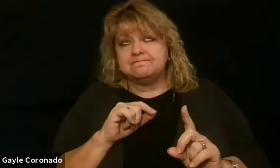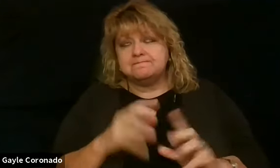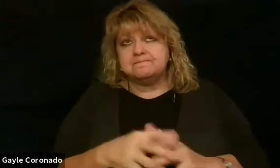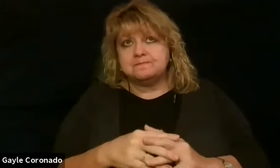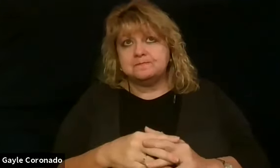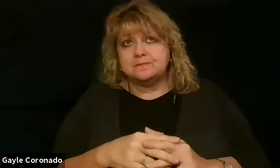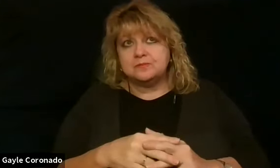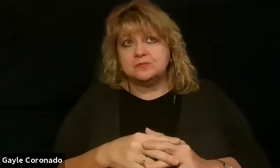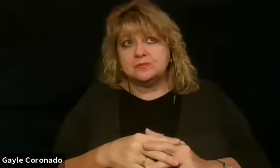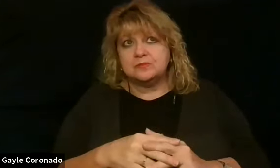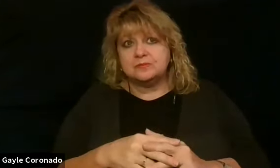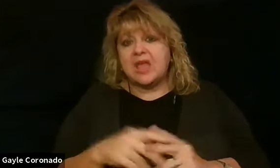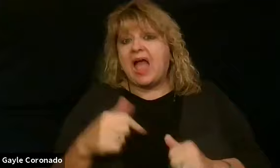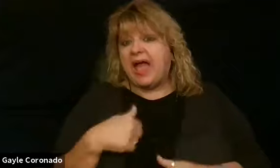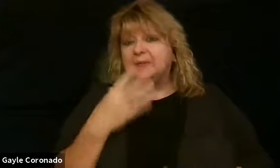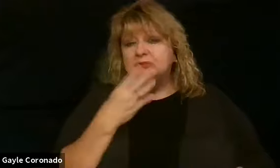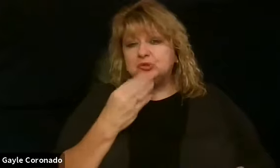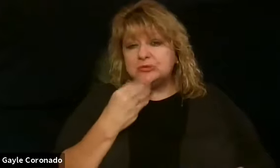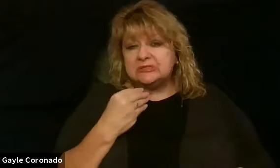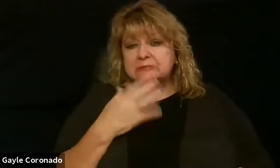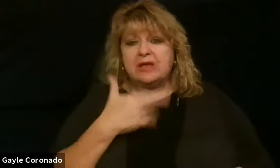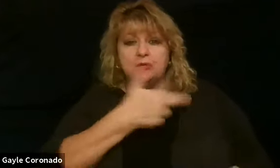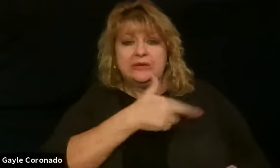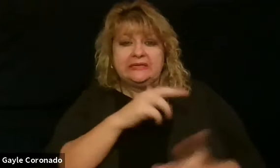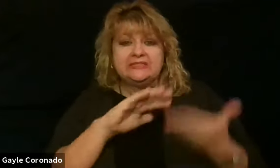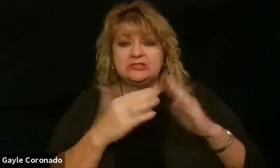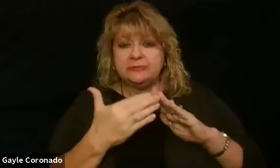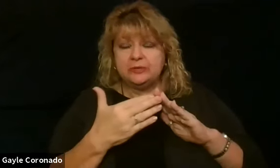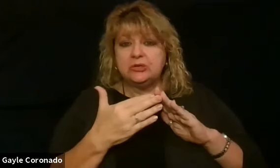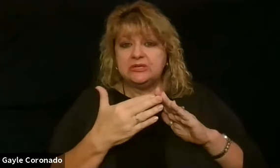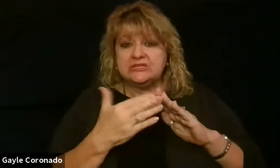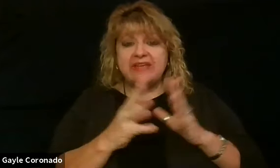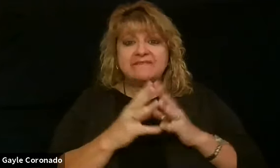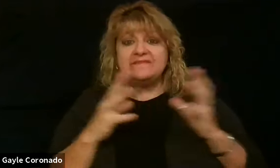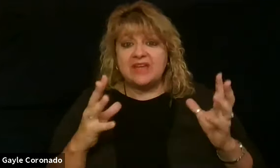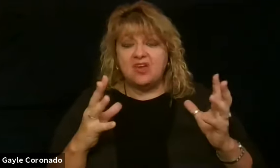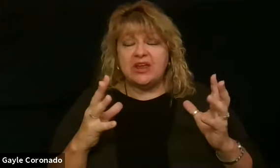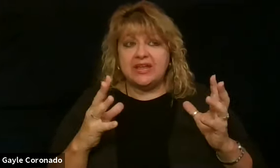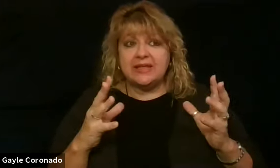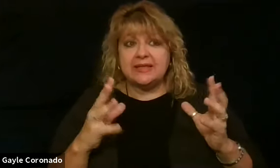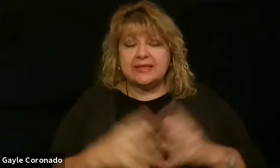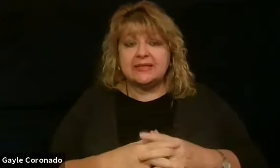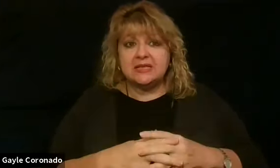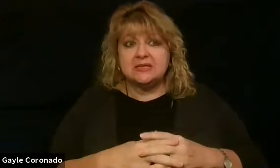I am Jewish my religious community is is very